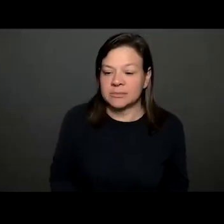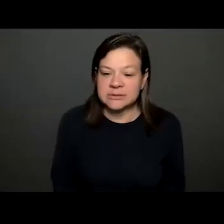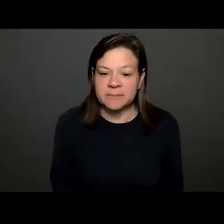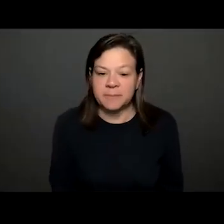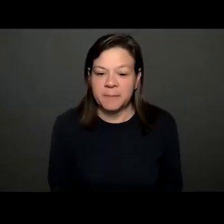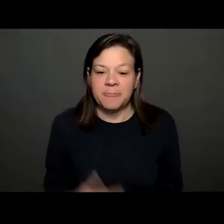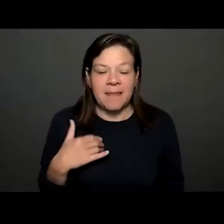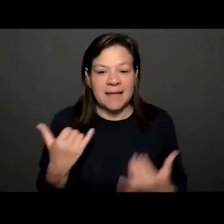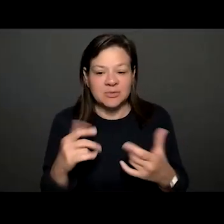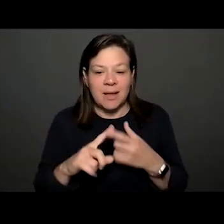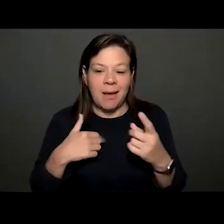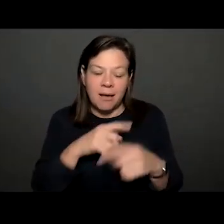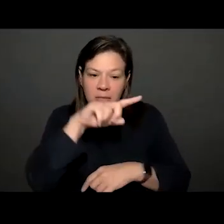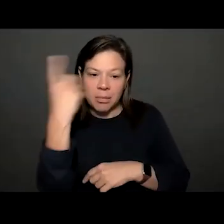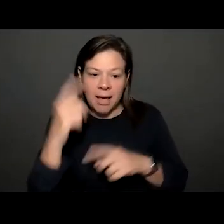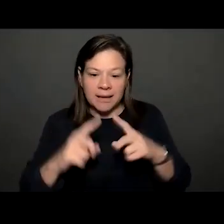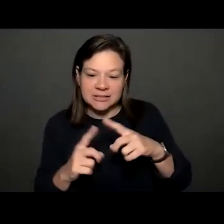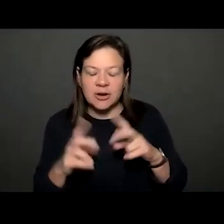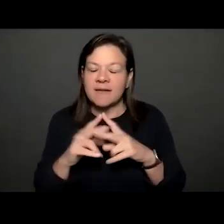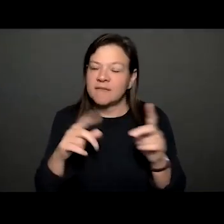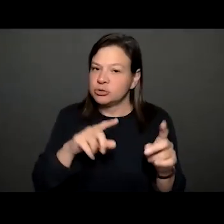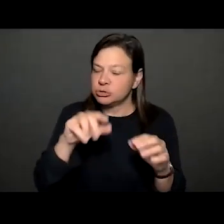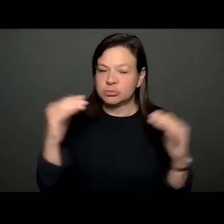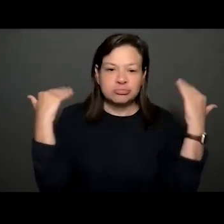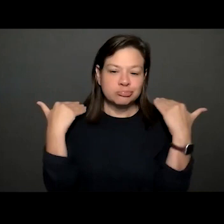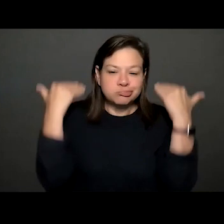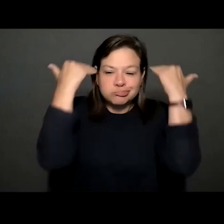WITH HubSpot, HE/HIM PRONOUNS.